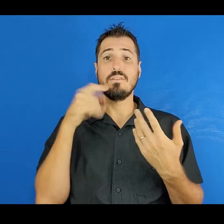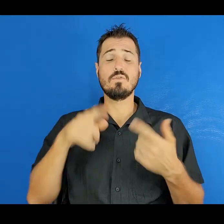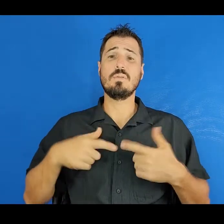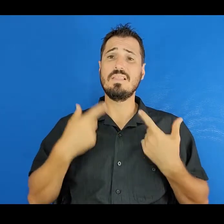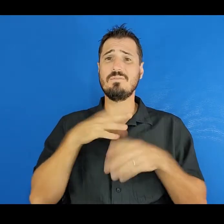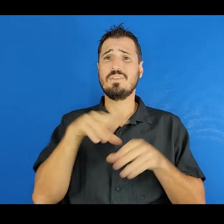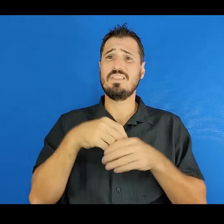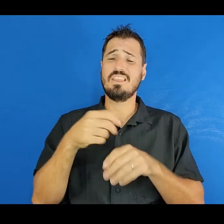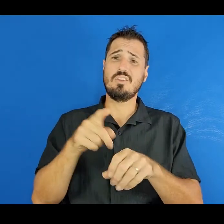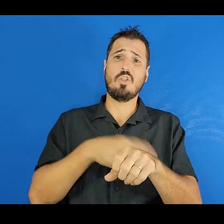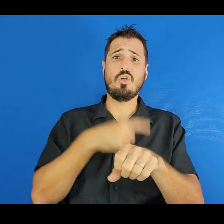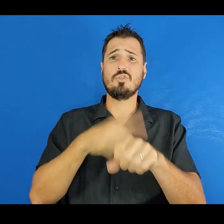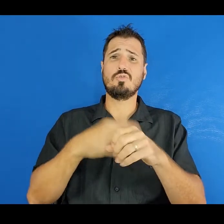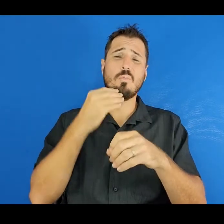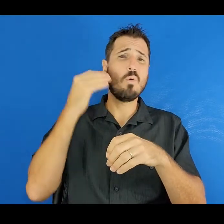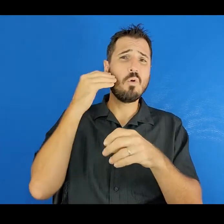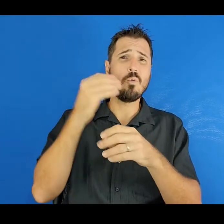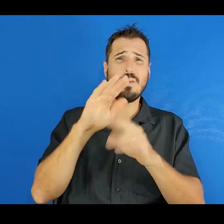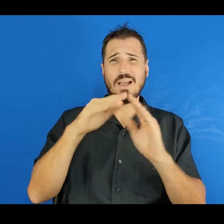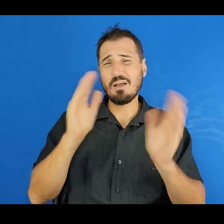or work or live in high-risk settings.